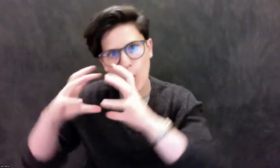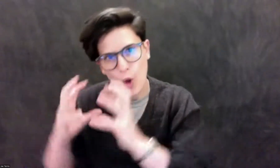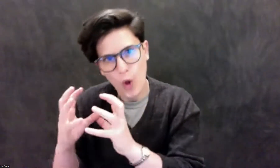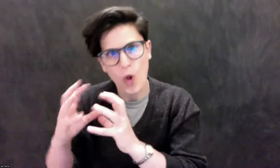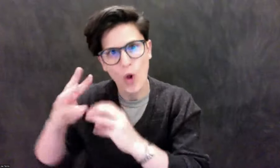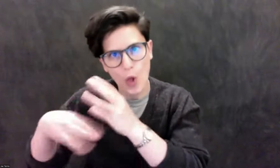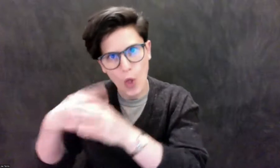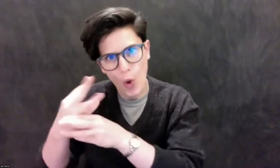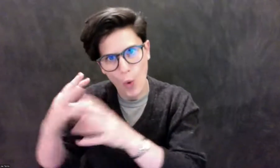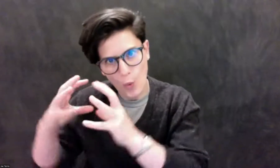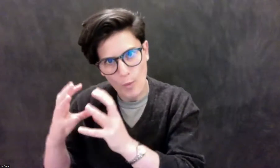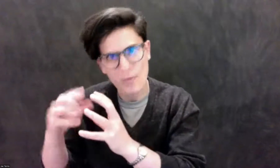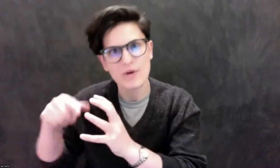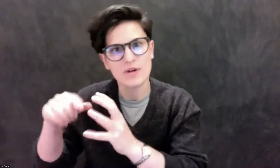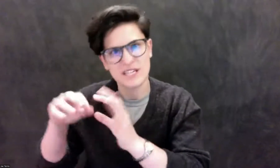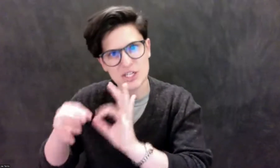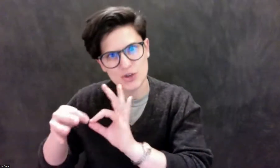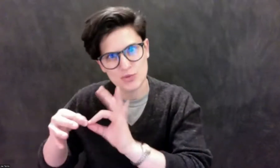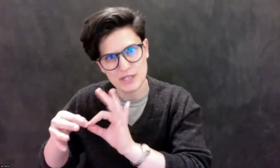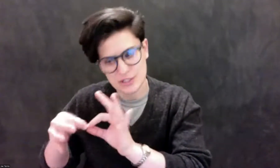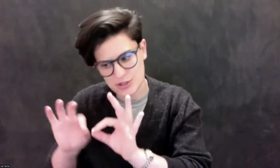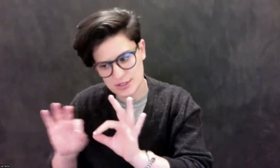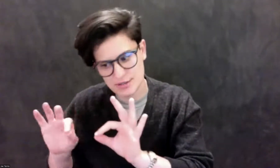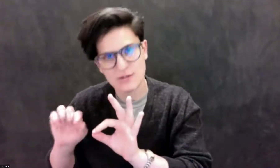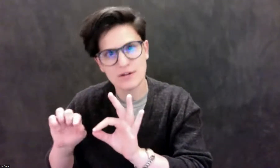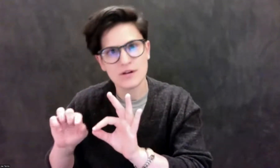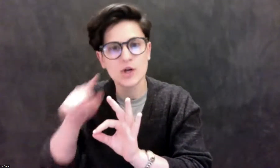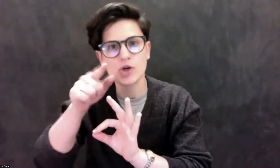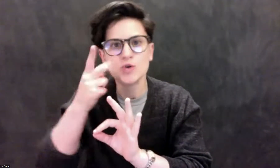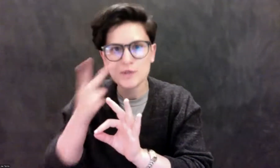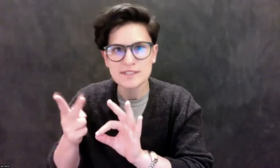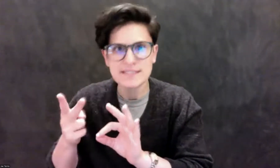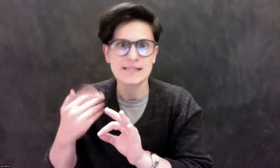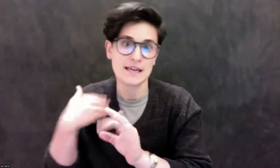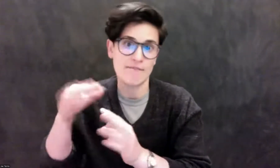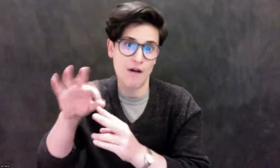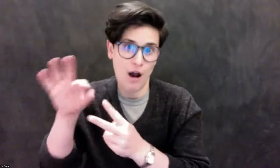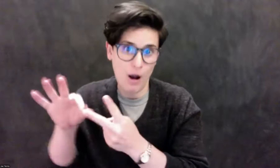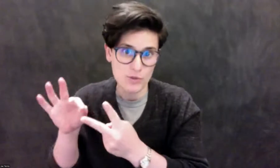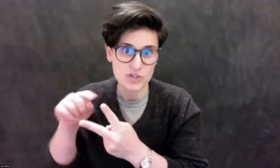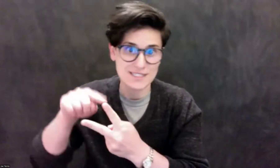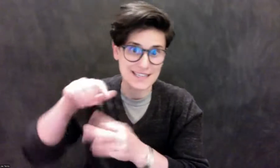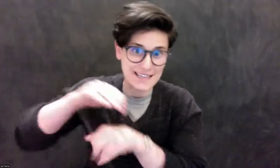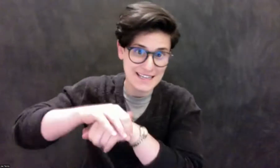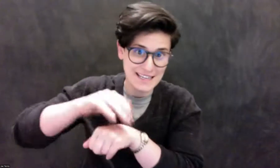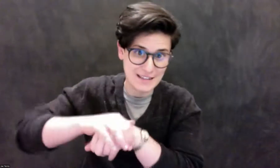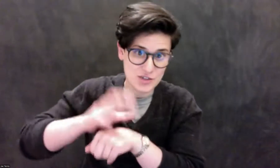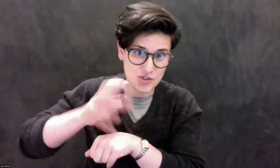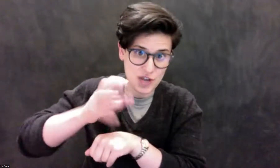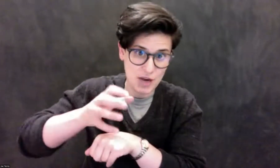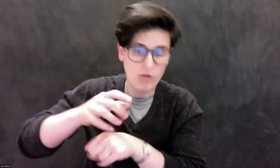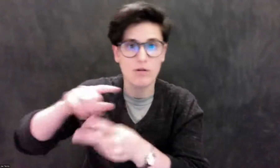you can see there is an English Channel and a Spanish hand.